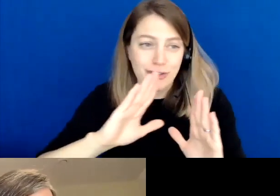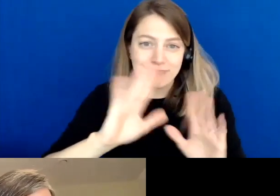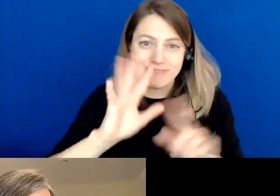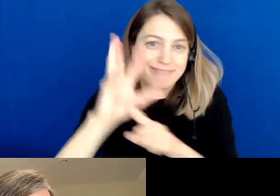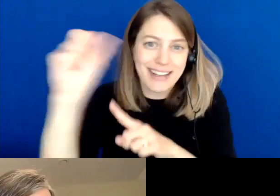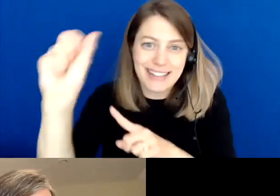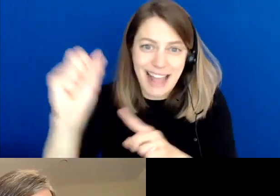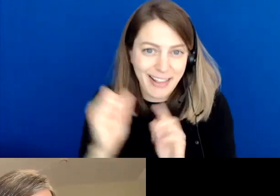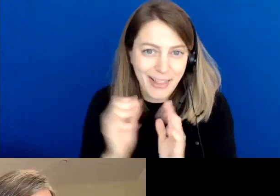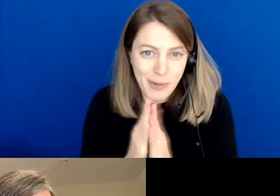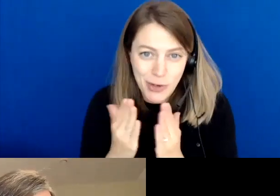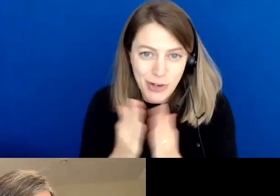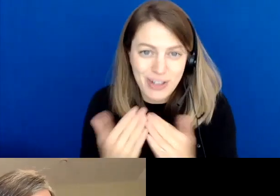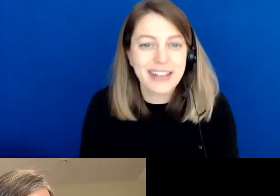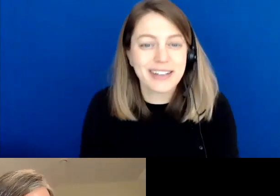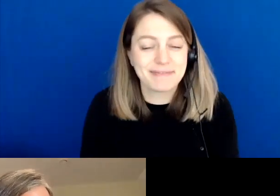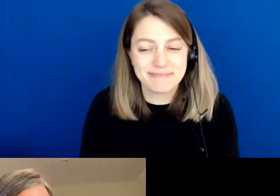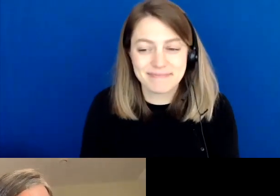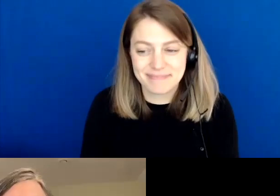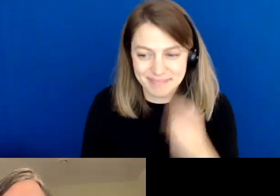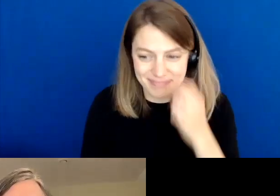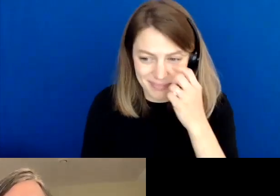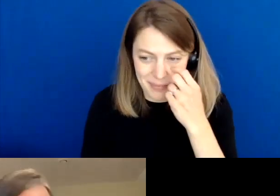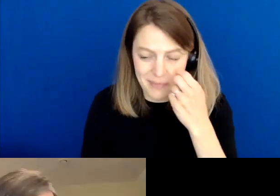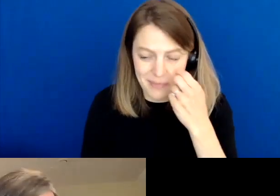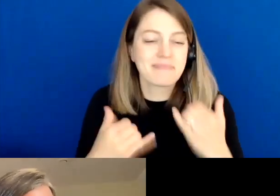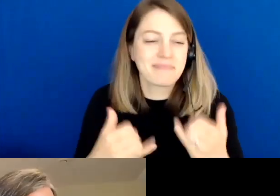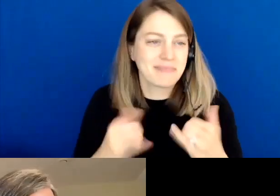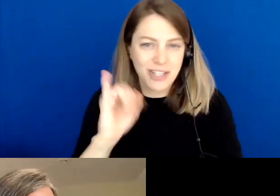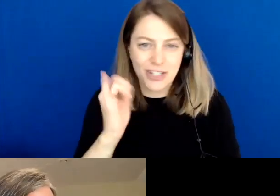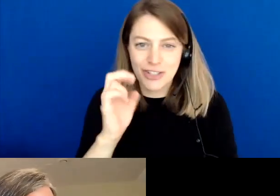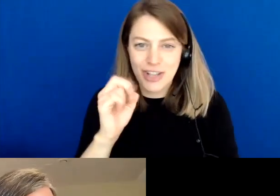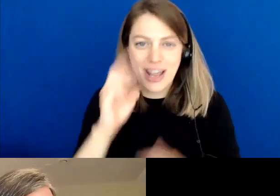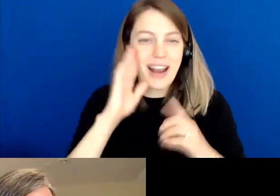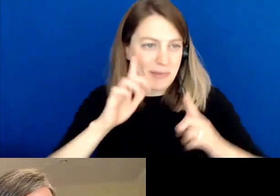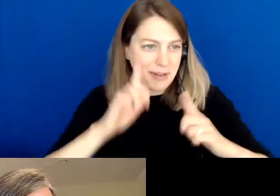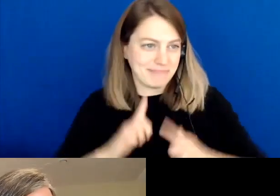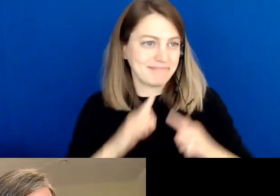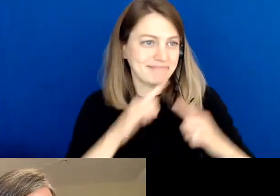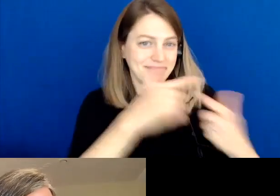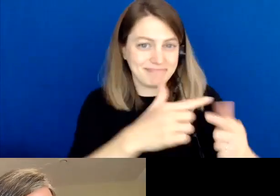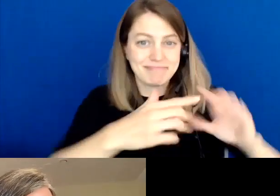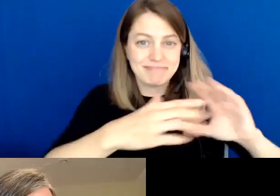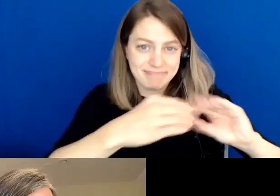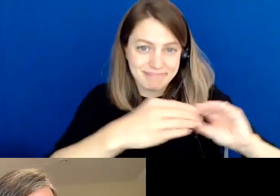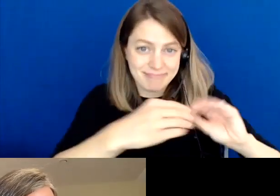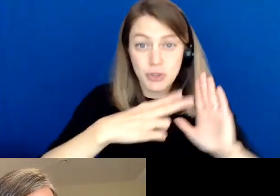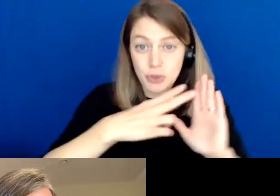Without further ado, Jan, I'll hand it over to you and then after that, we'll come back to our discussion.